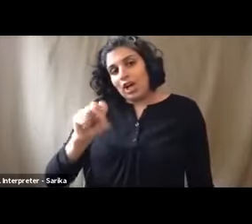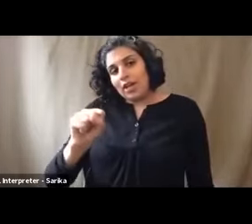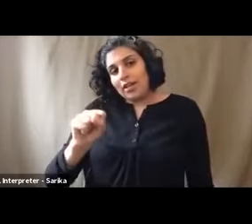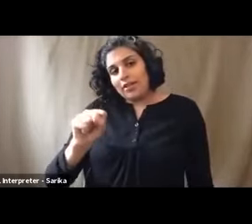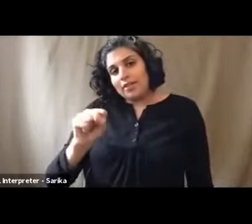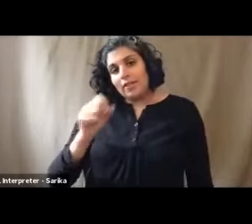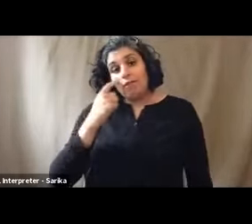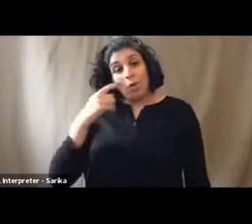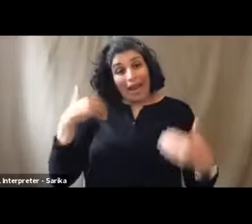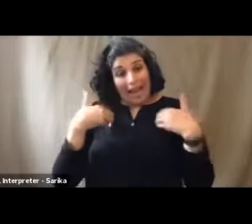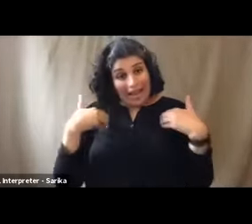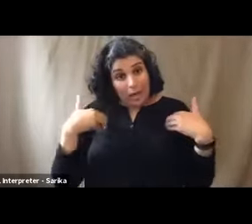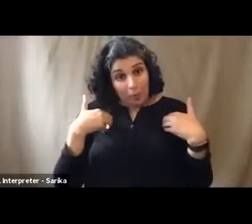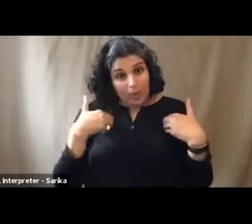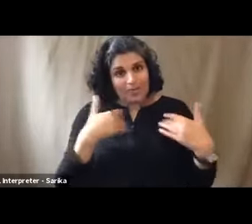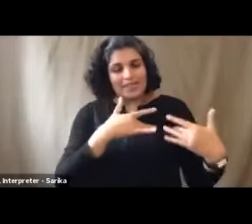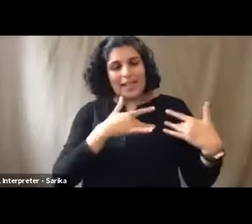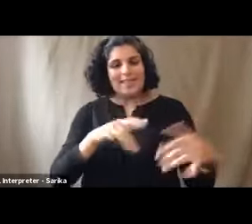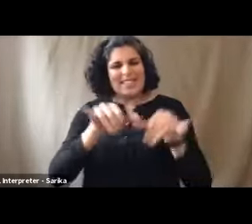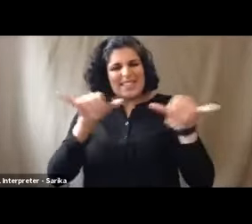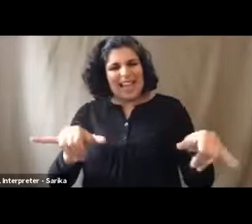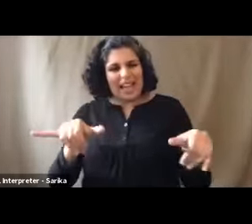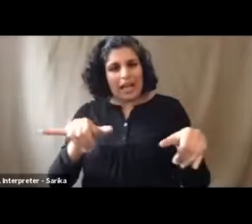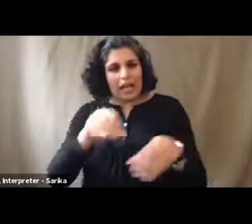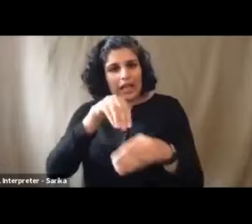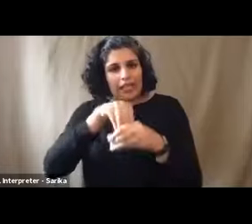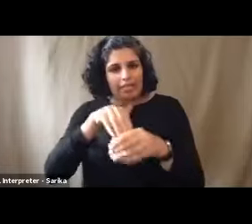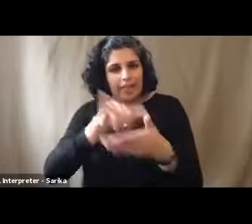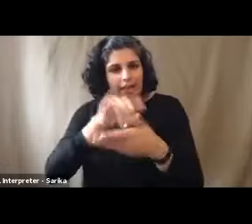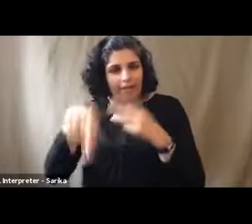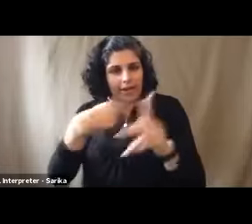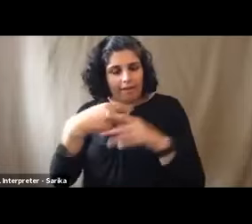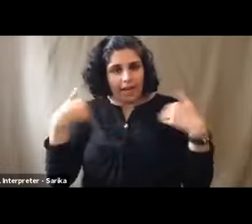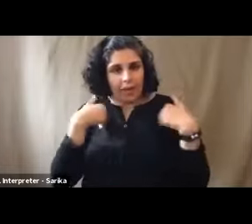as bird flu, swine flu, things like that.